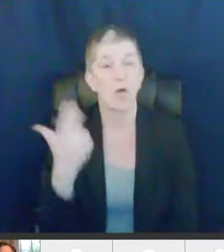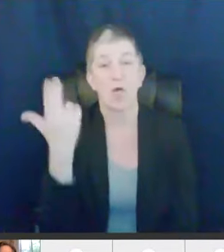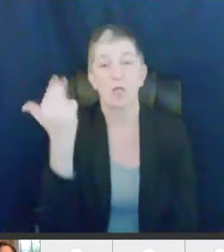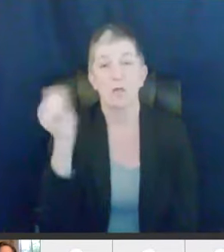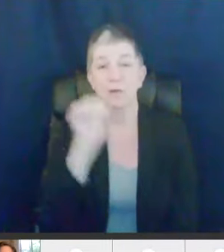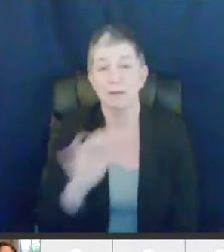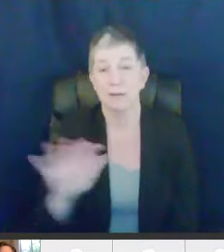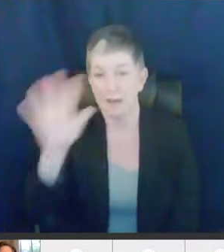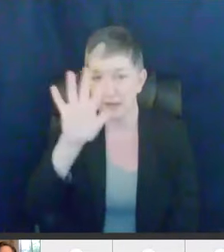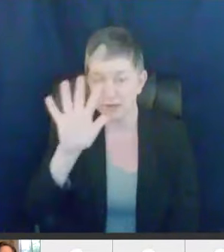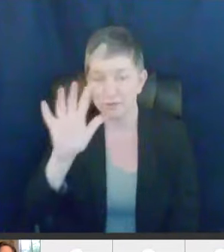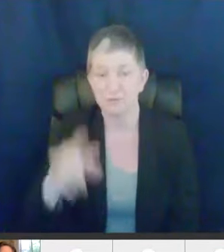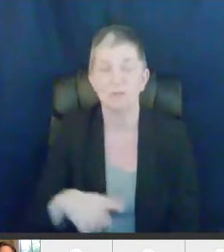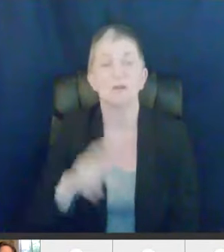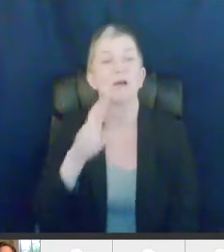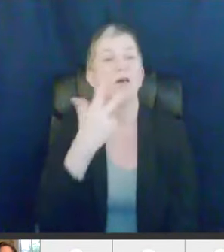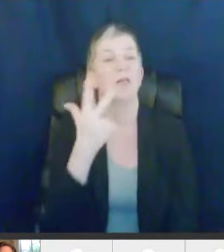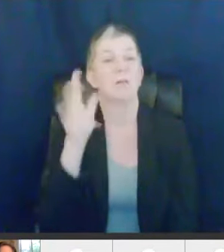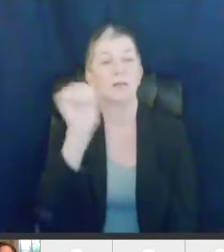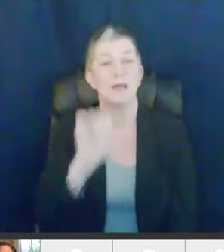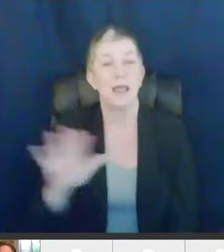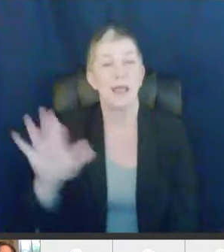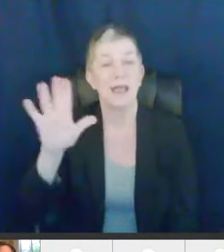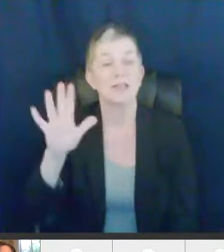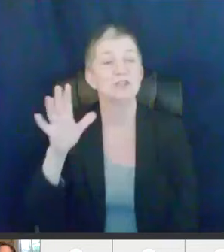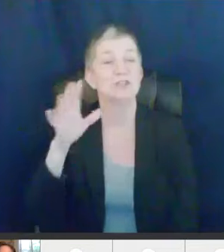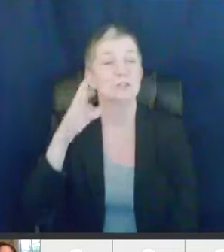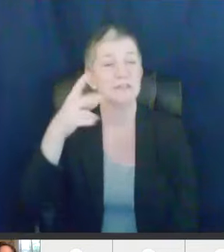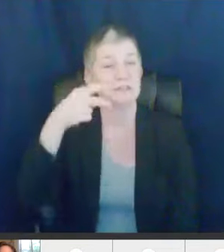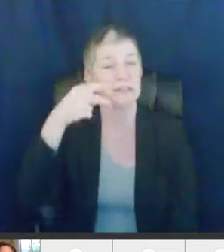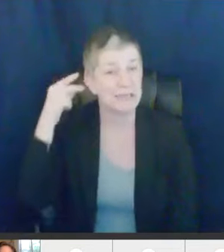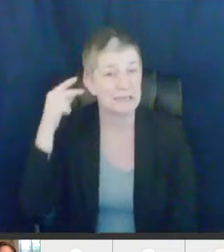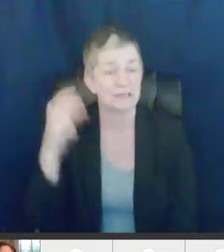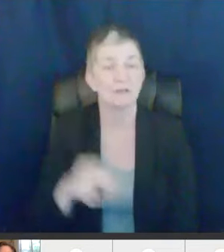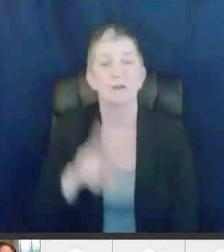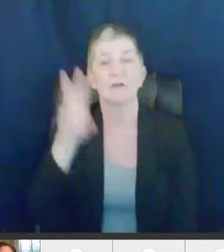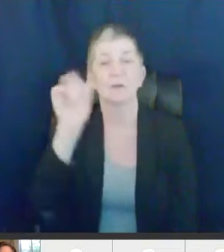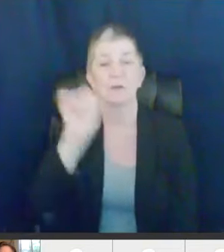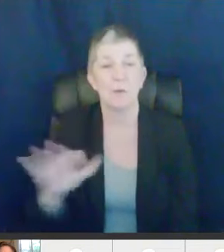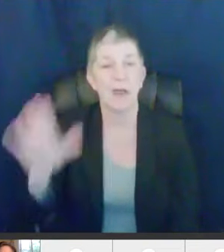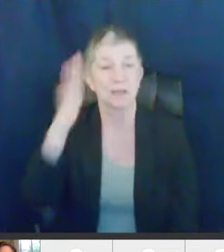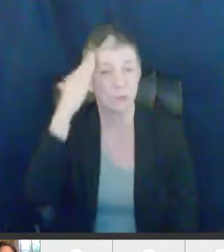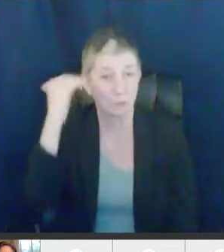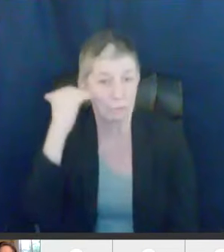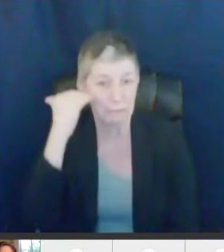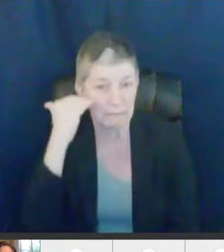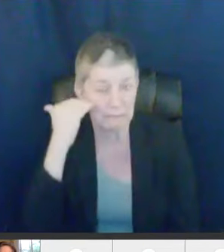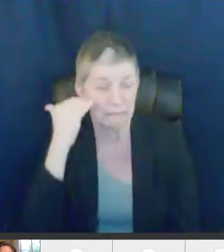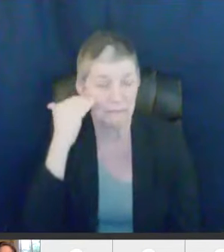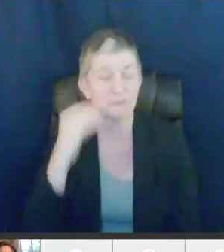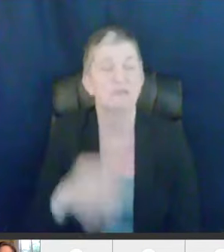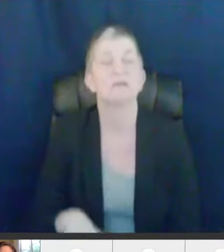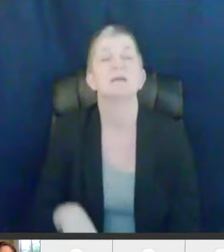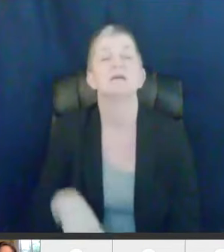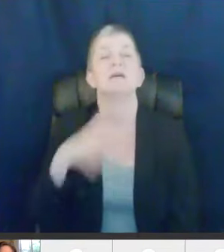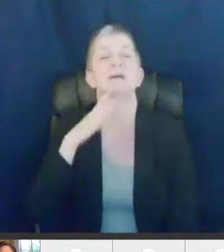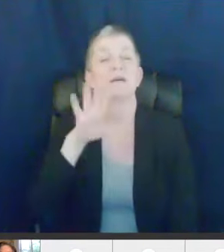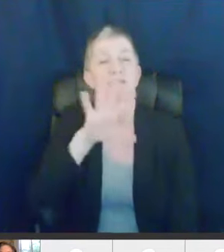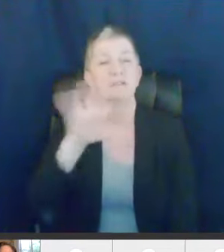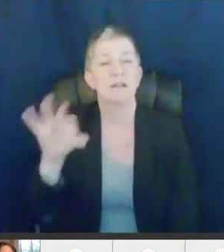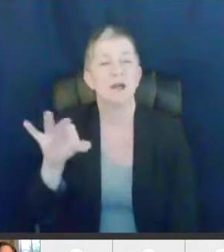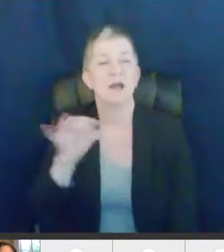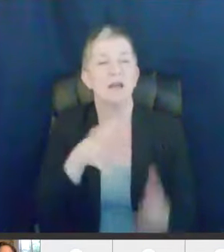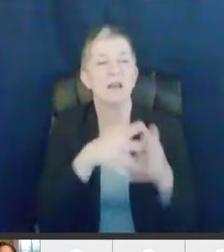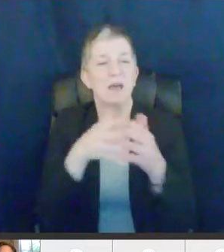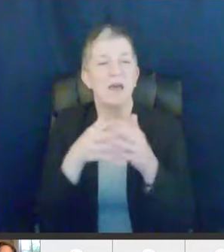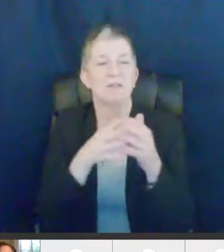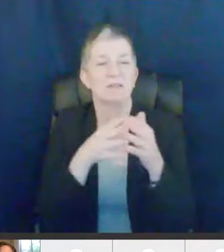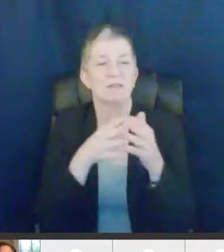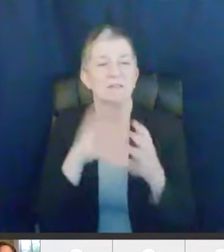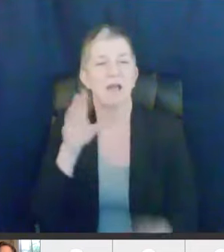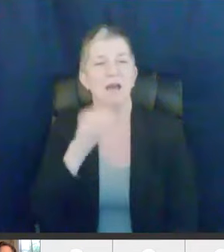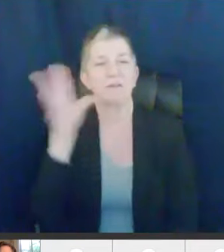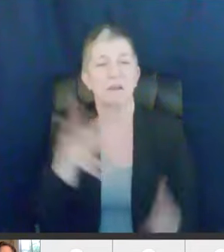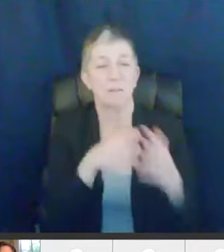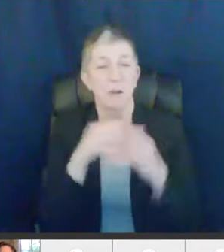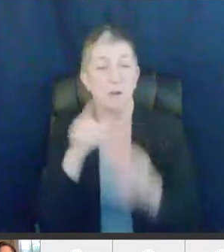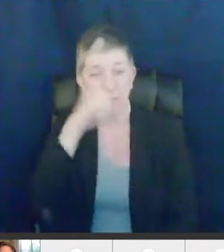asian indian -2 asian korean 59 african-american or black 167 white and